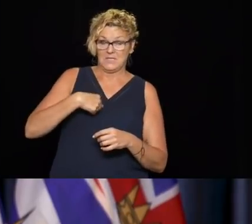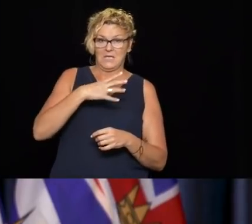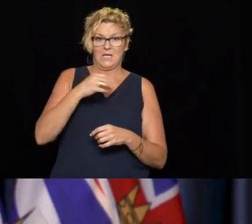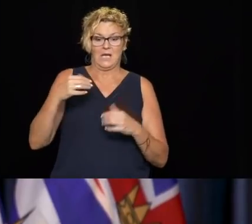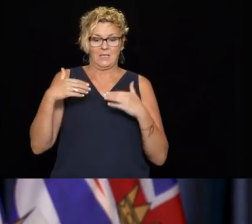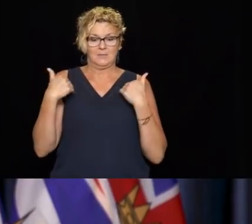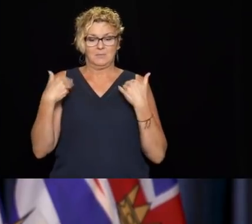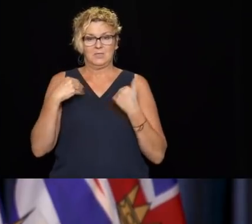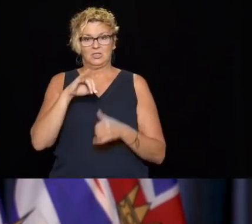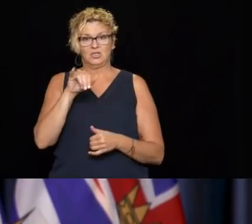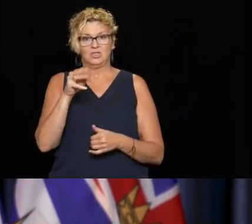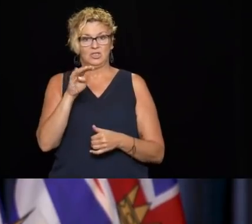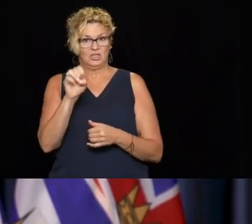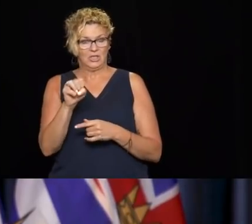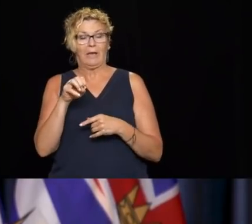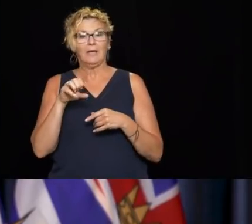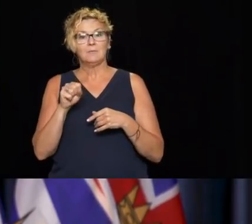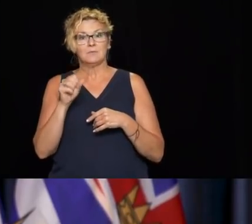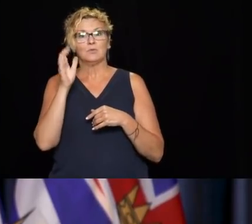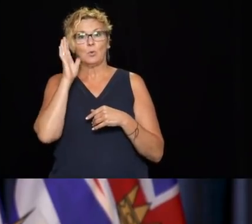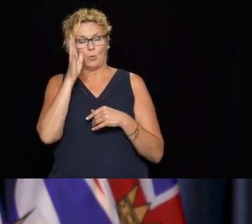and save an additional $1.6 billion